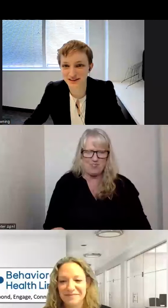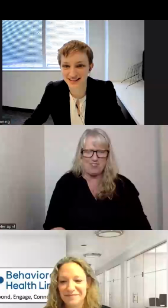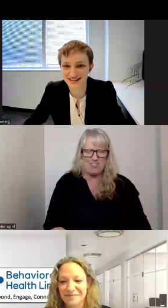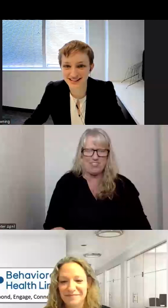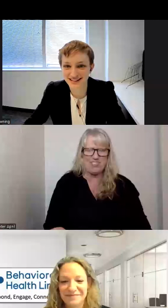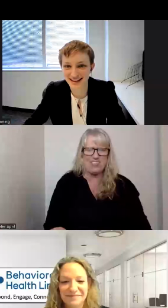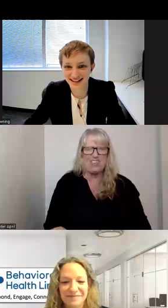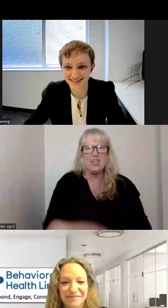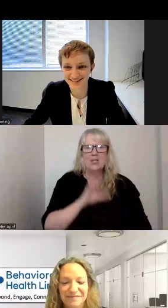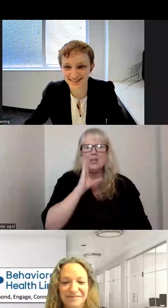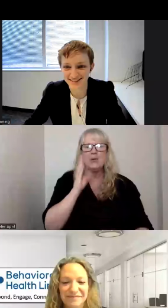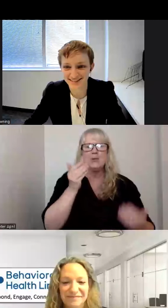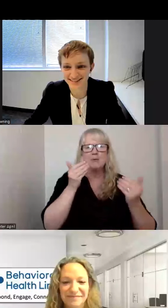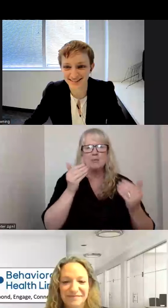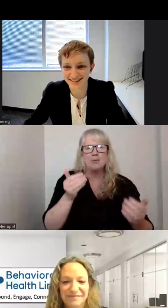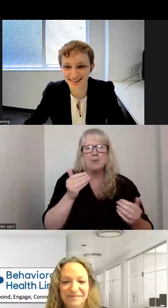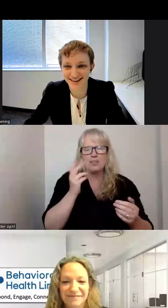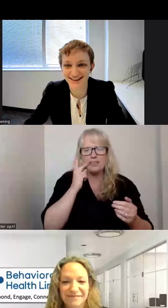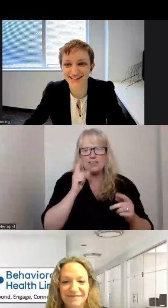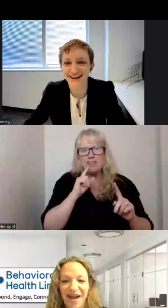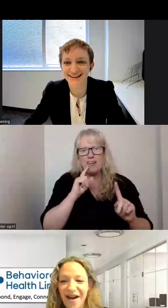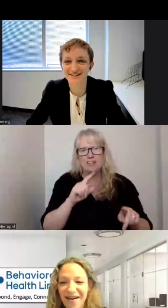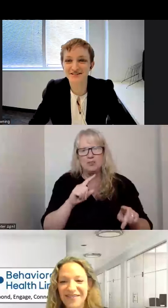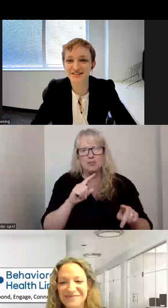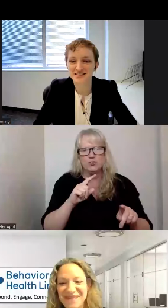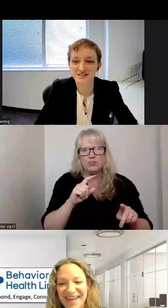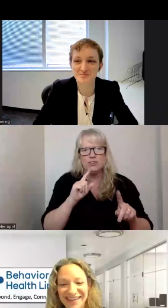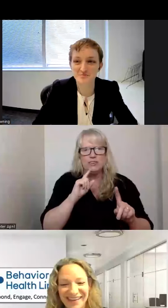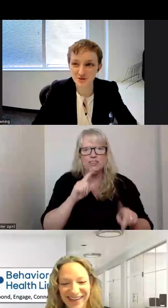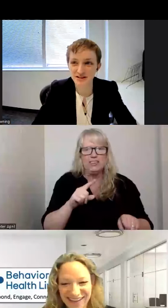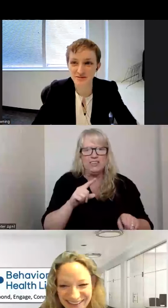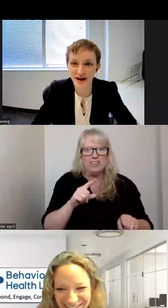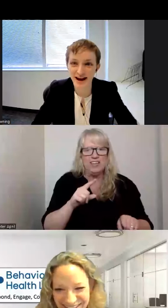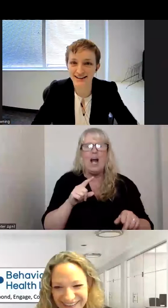AND SEE THE ANSWER. THE ANSWER IS TO THE MOON AND BACK.